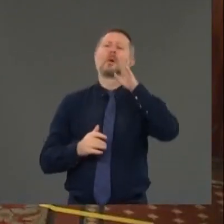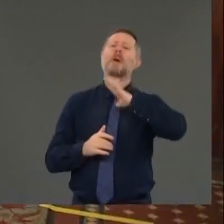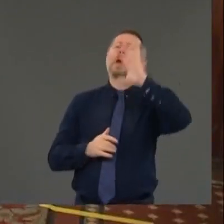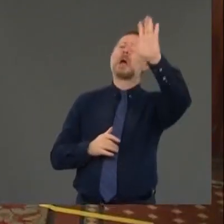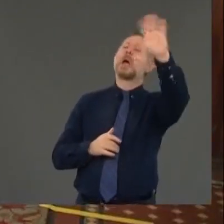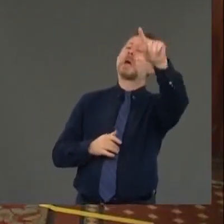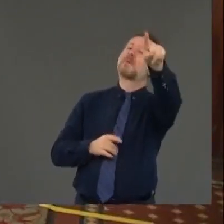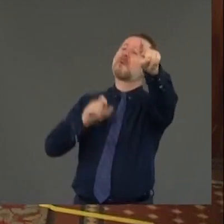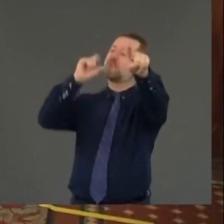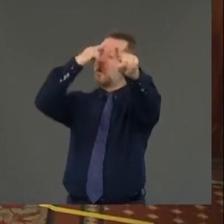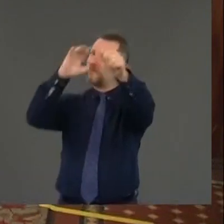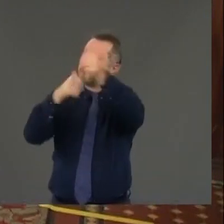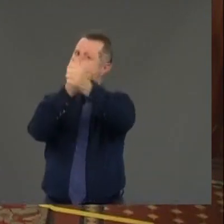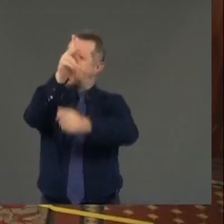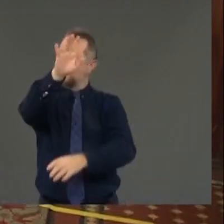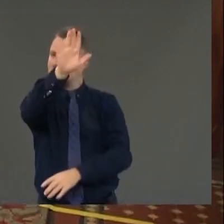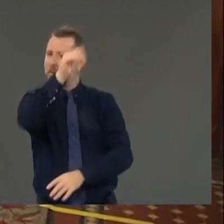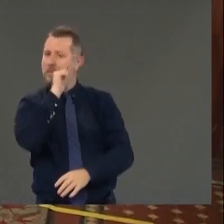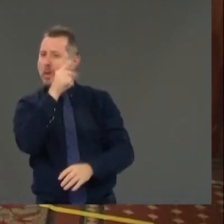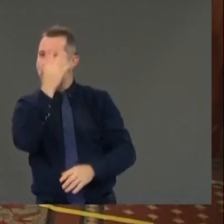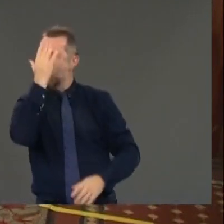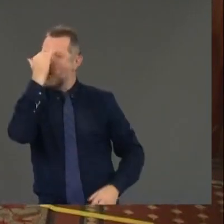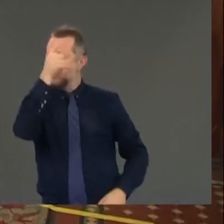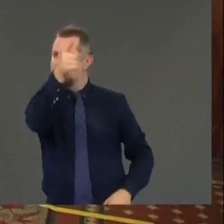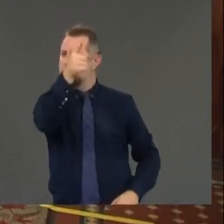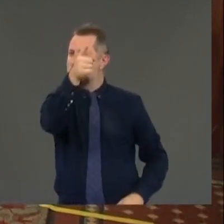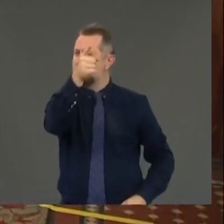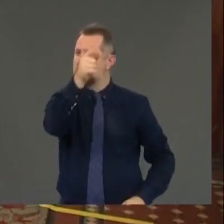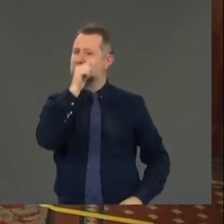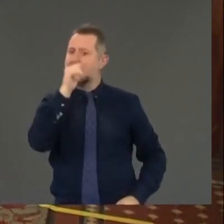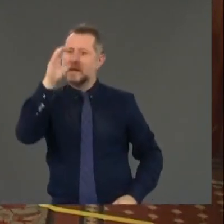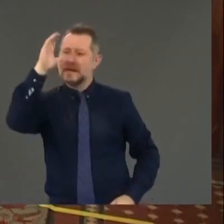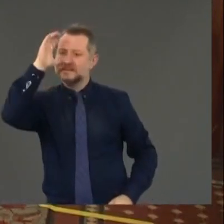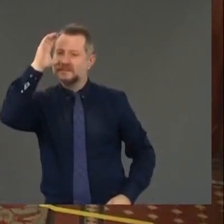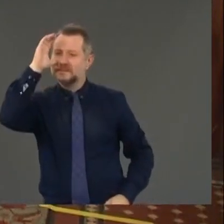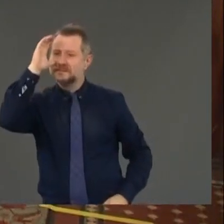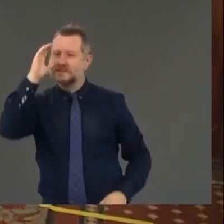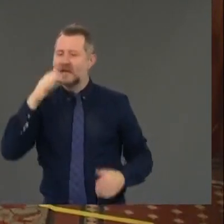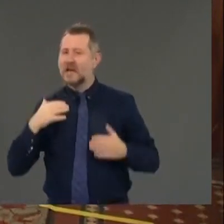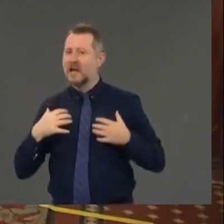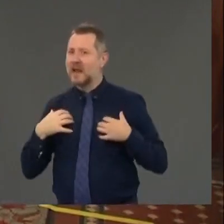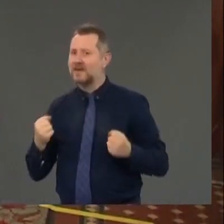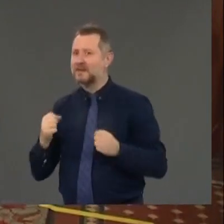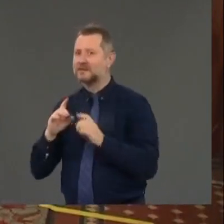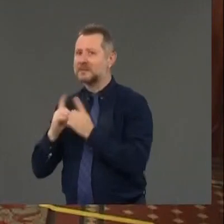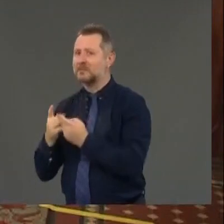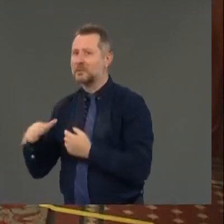THAT ROAD. HOLD ON.